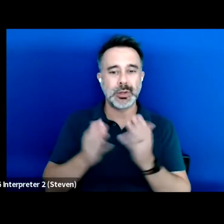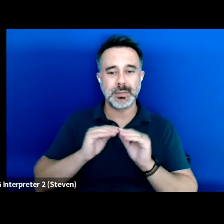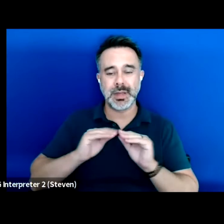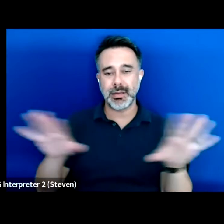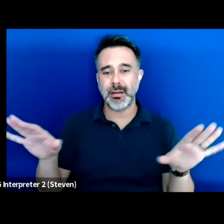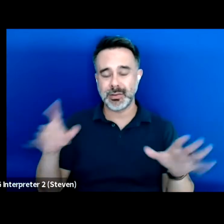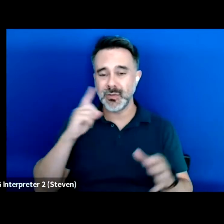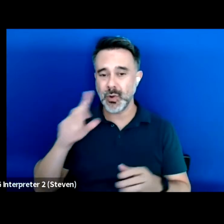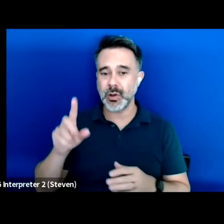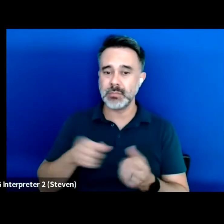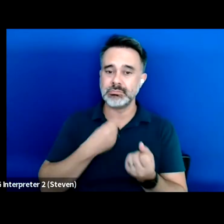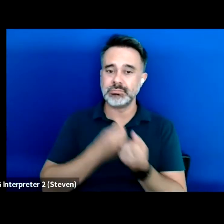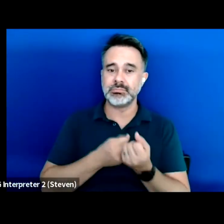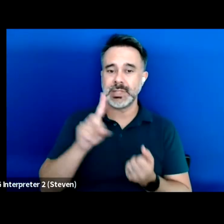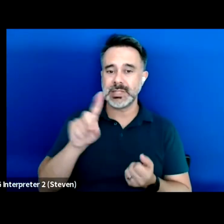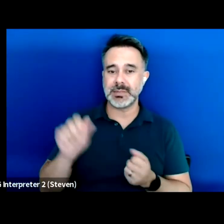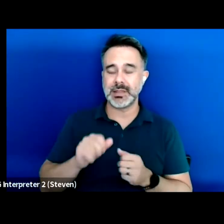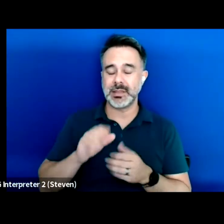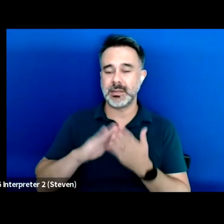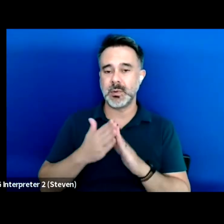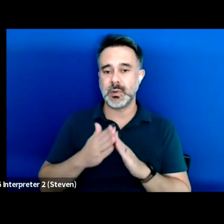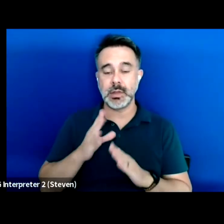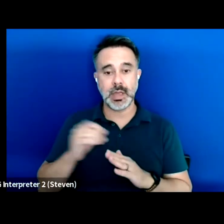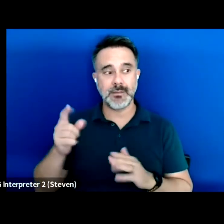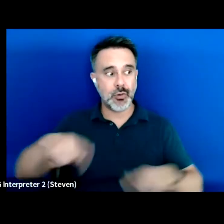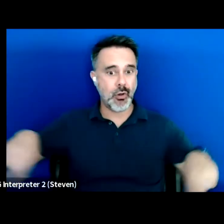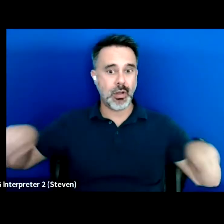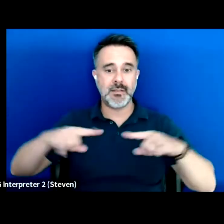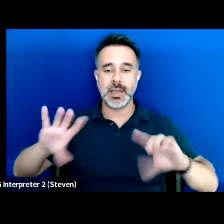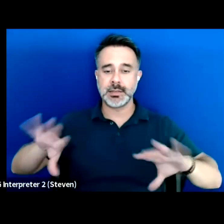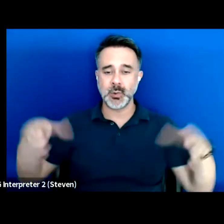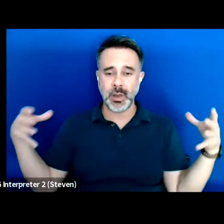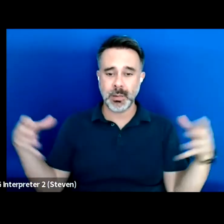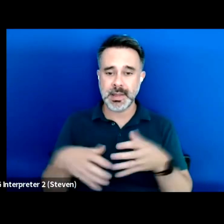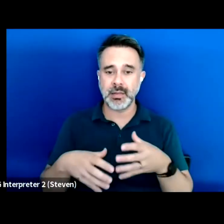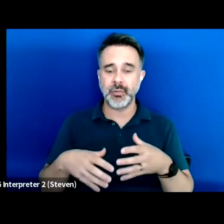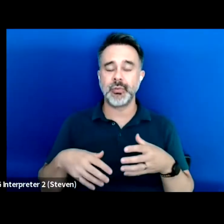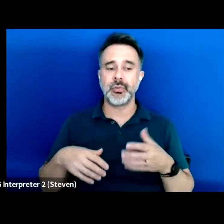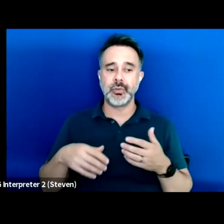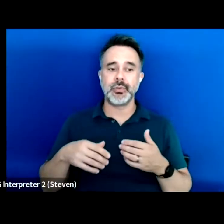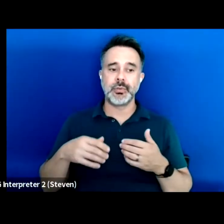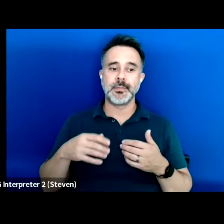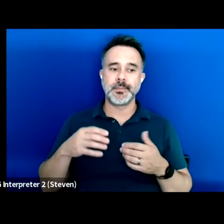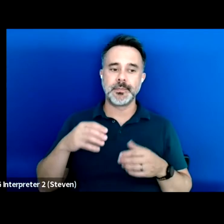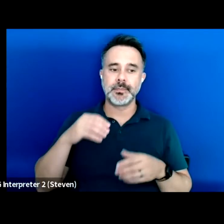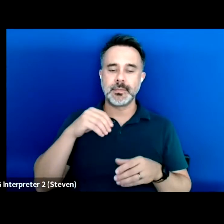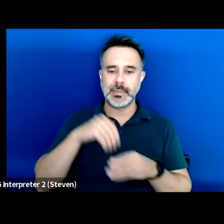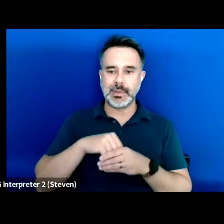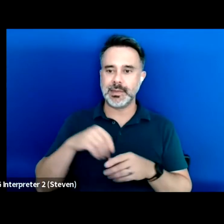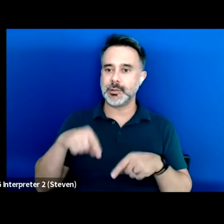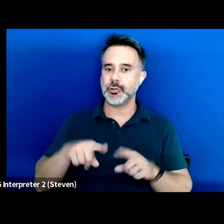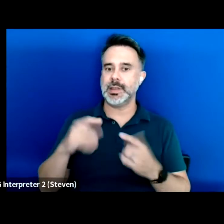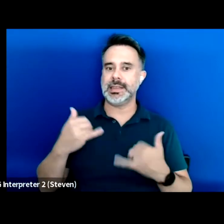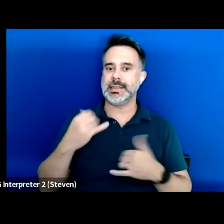in front of a fireplace mantel with a lovely behind me.